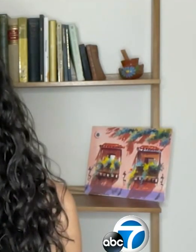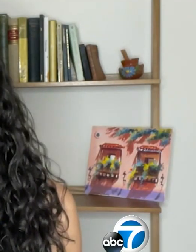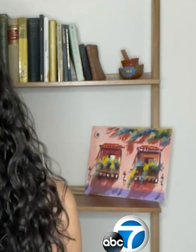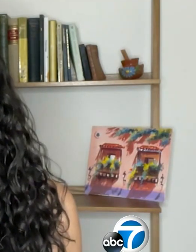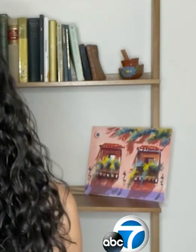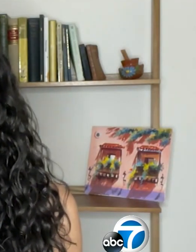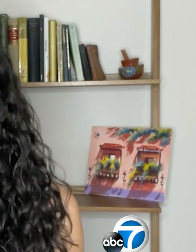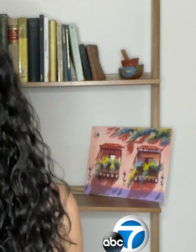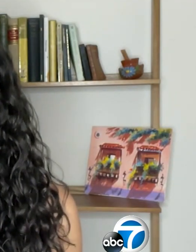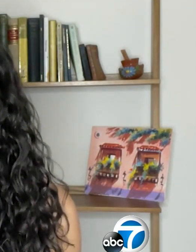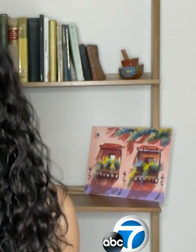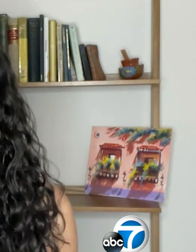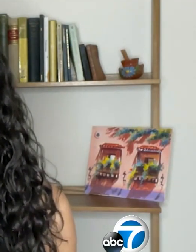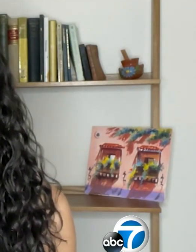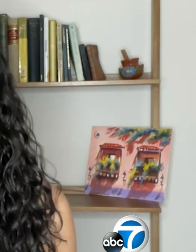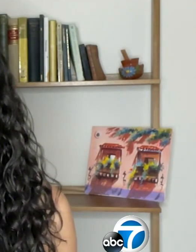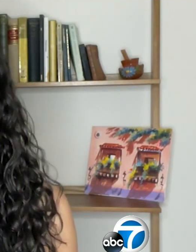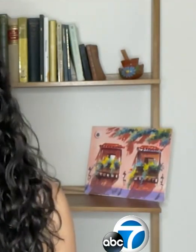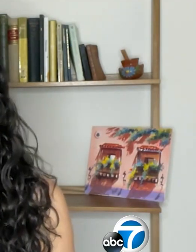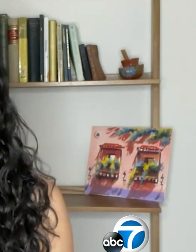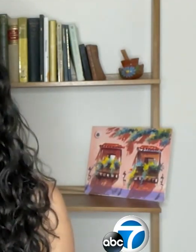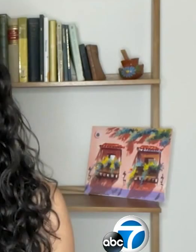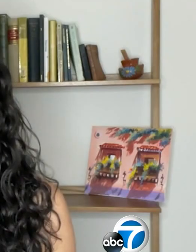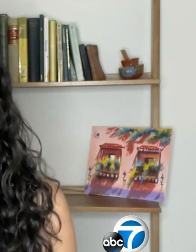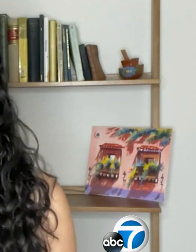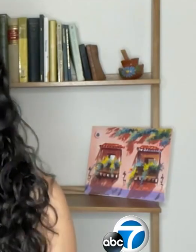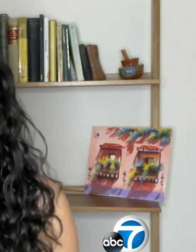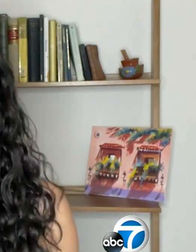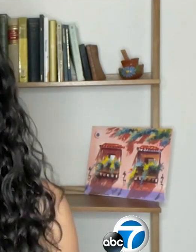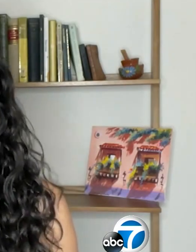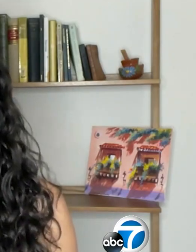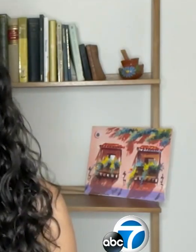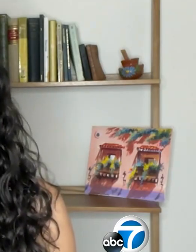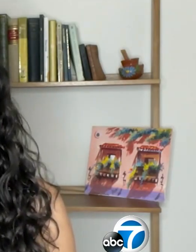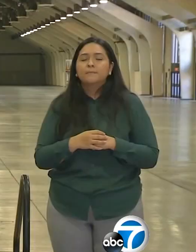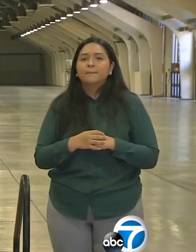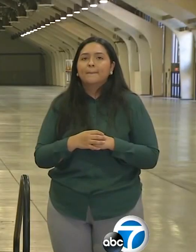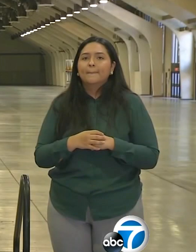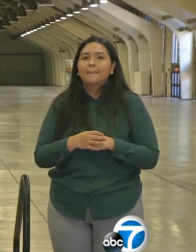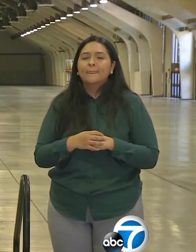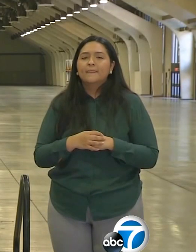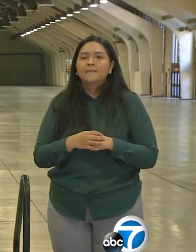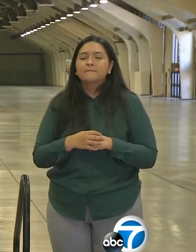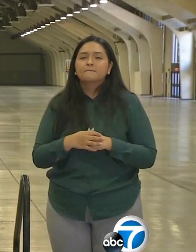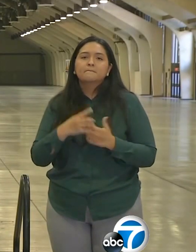REMAIN THERE AND THAT MOST OF